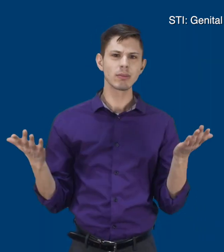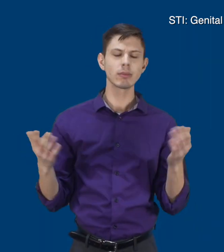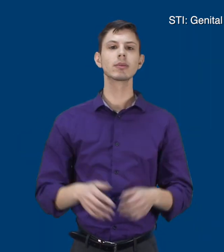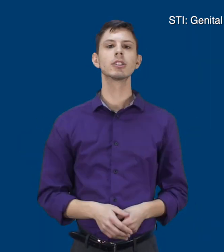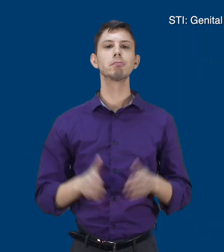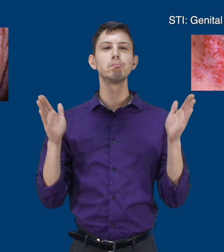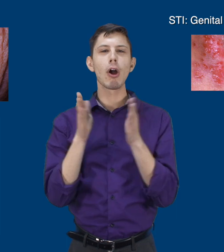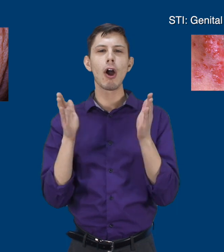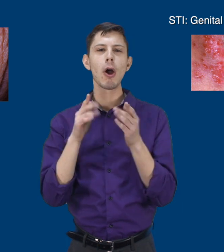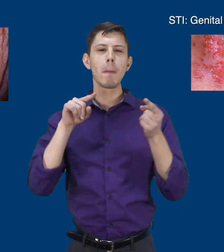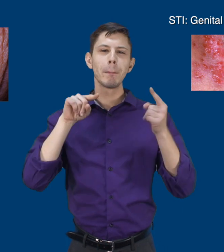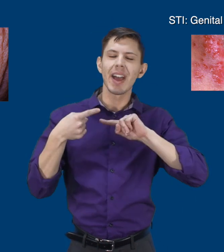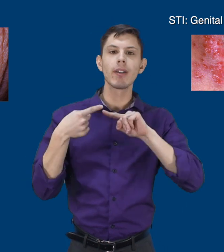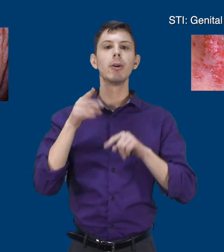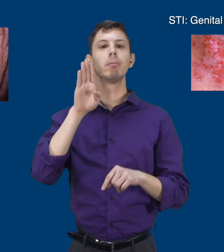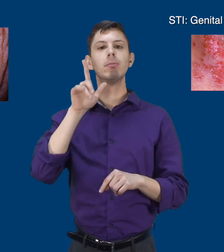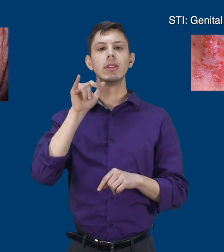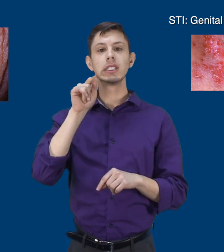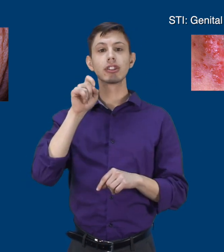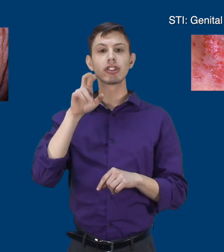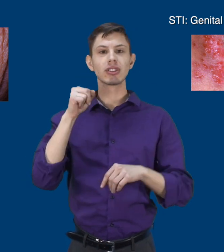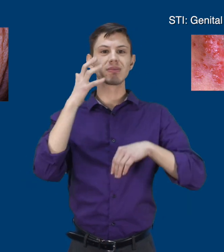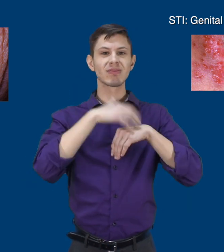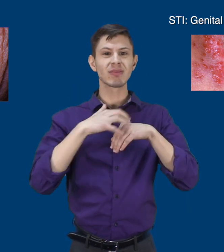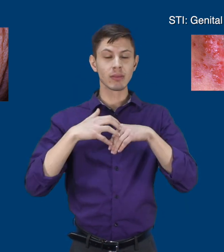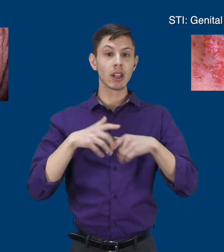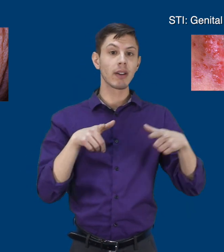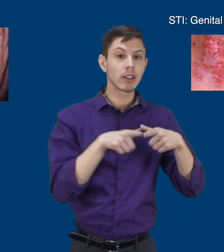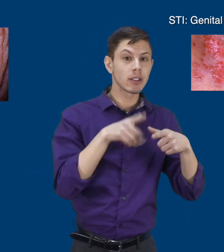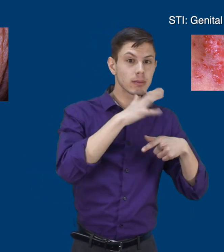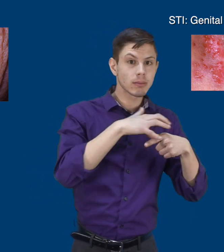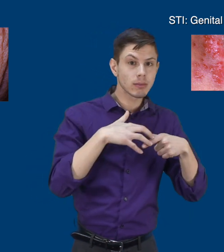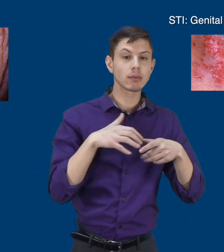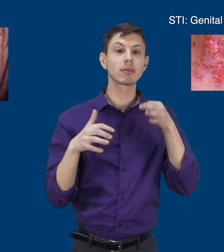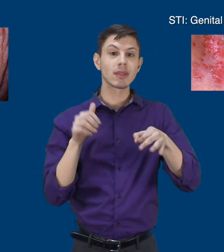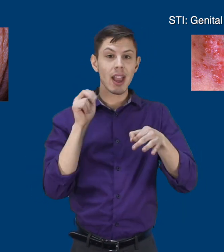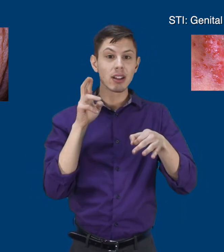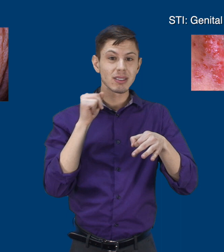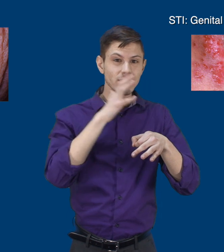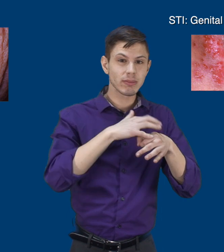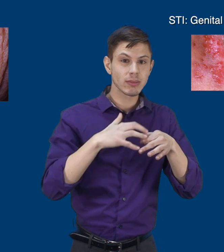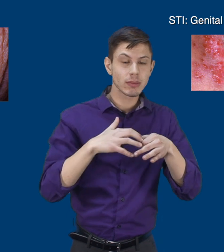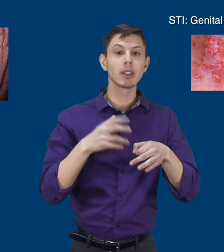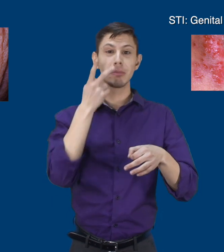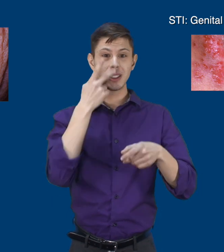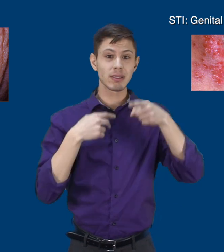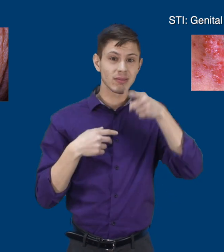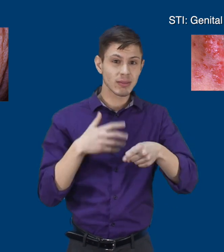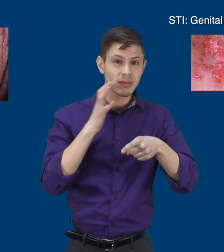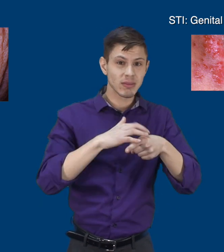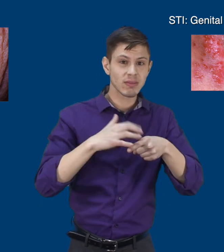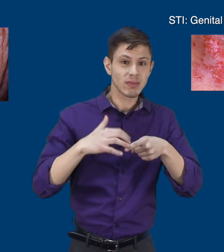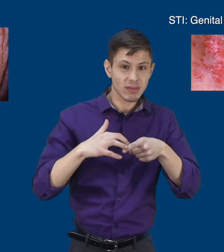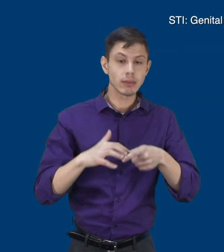People may get small, painful blisters on their vagina, anus, or penis.